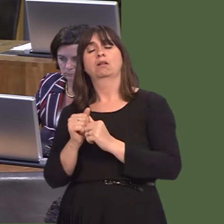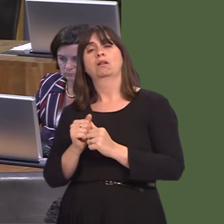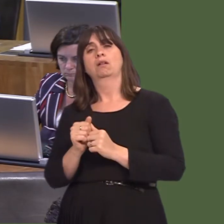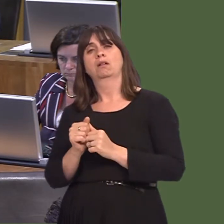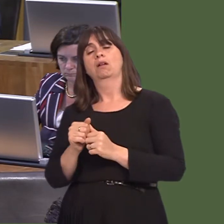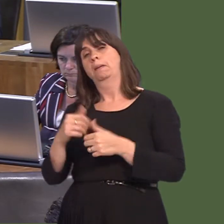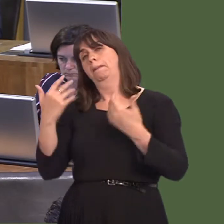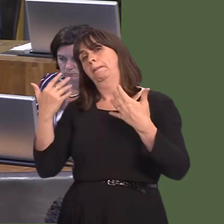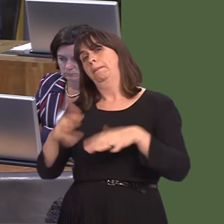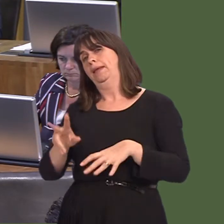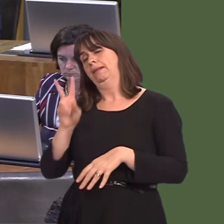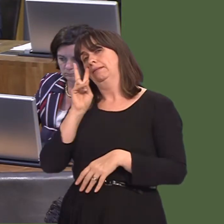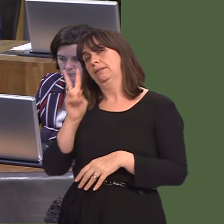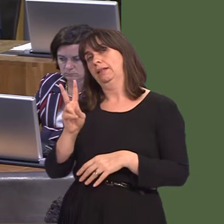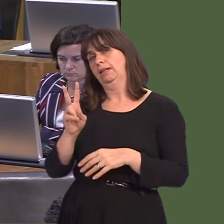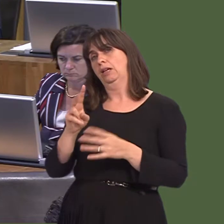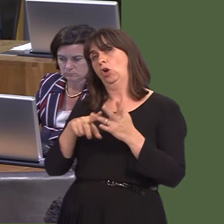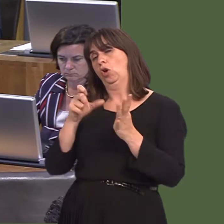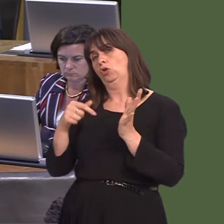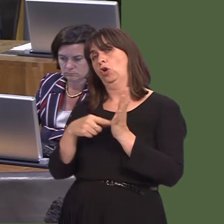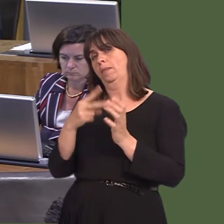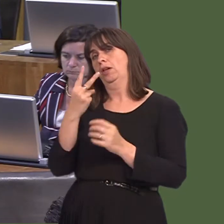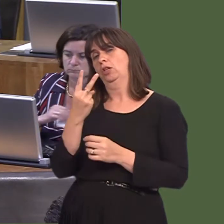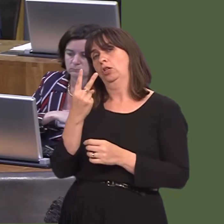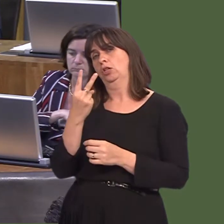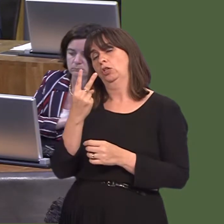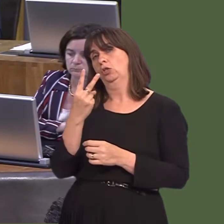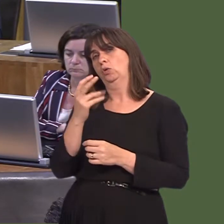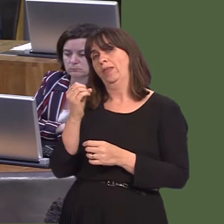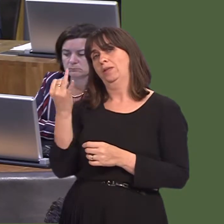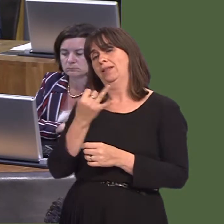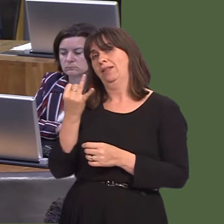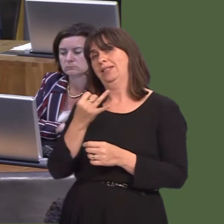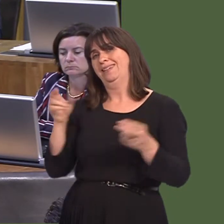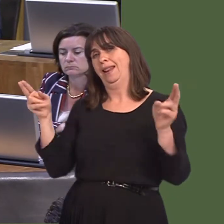We've seen, for example, a reduction since October 2017 of people waiting for more than